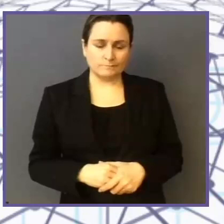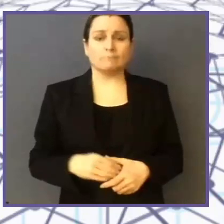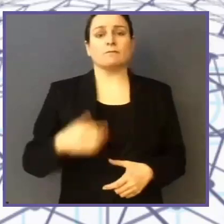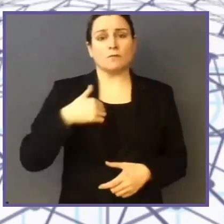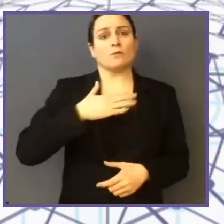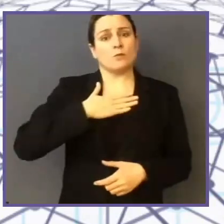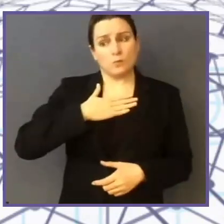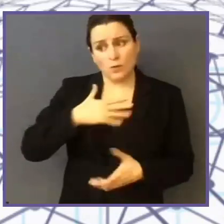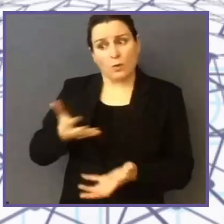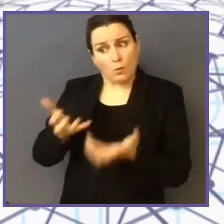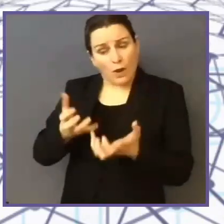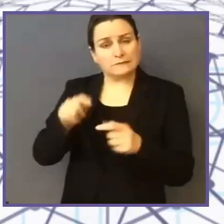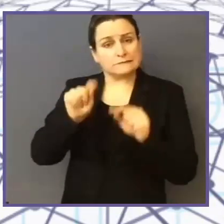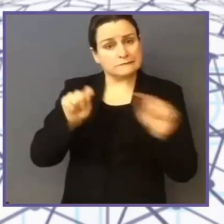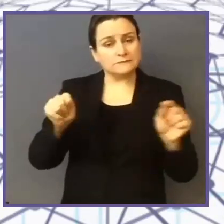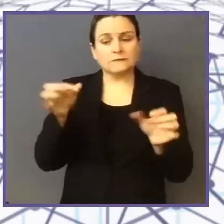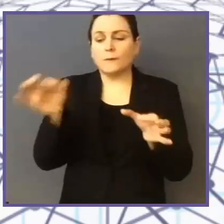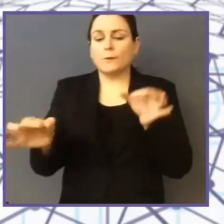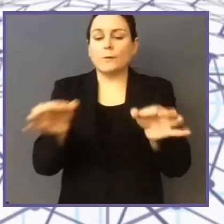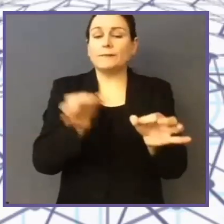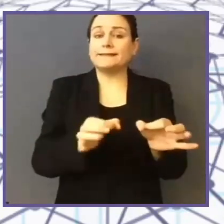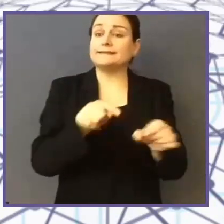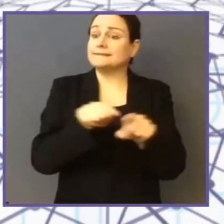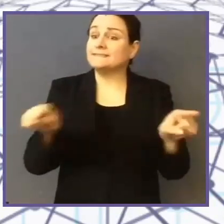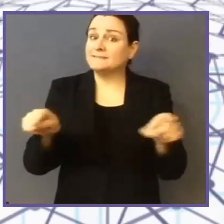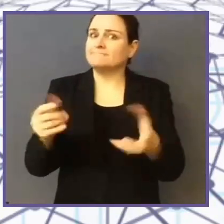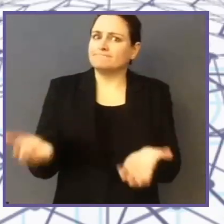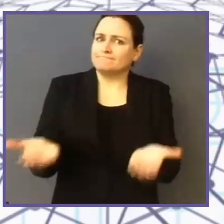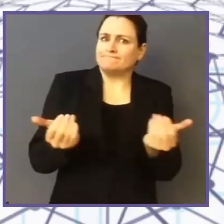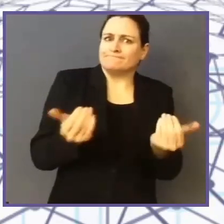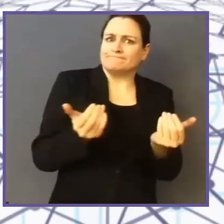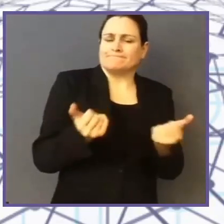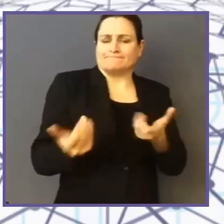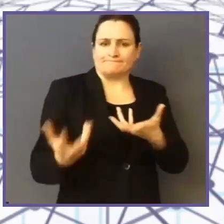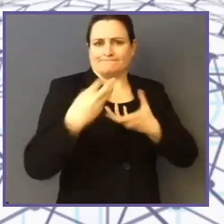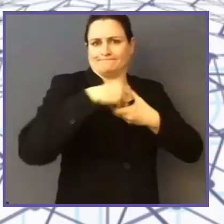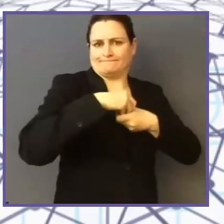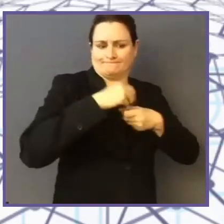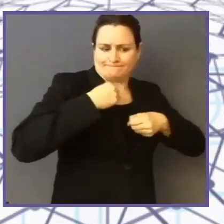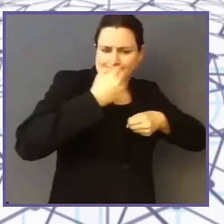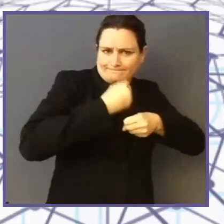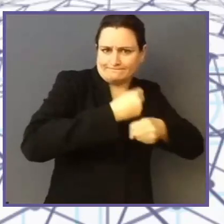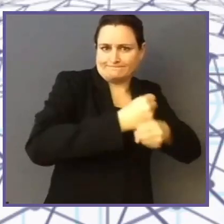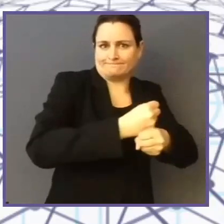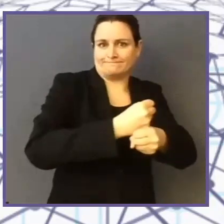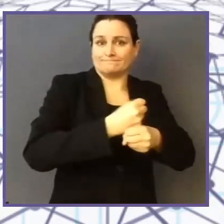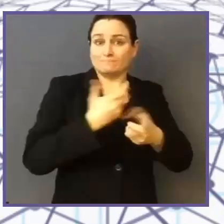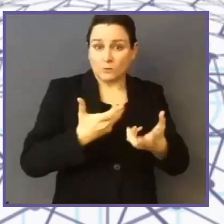And this is where the assistive technology community of practice plays such a crucial role.